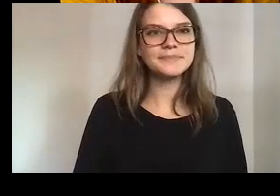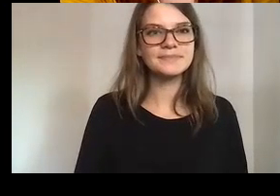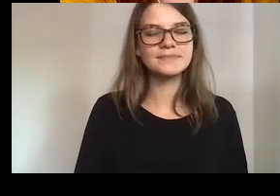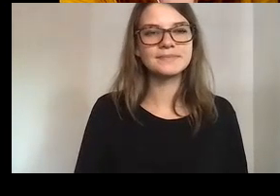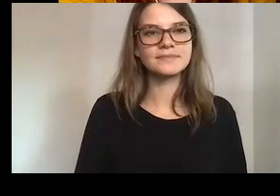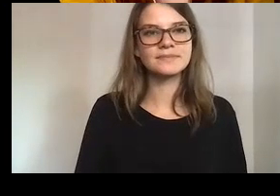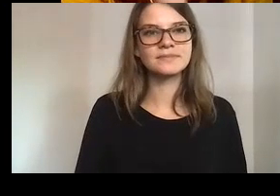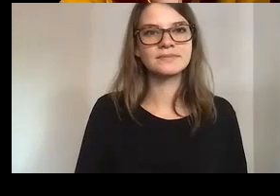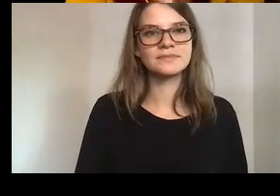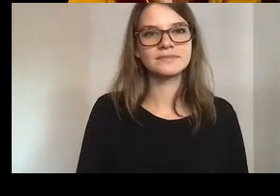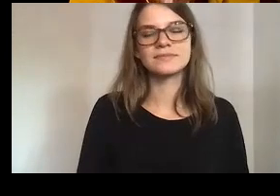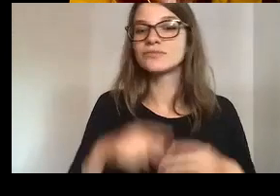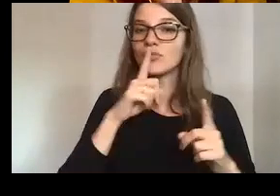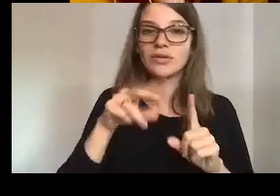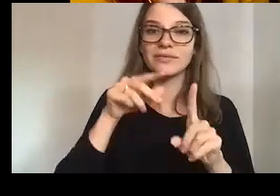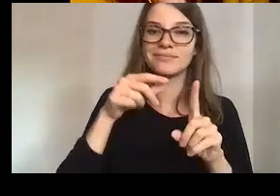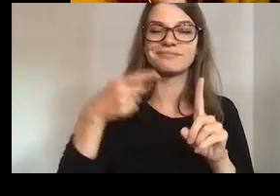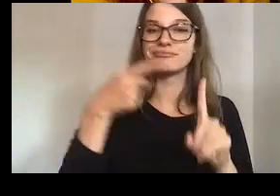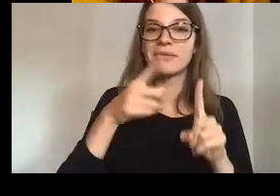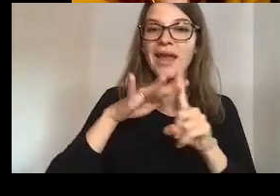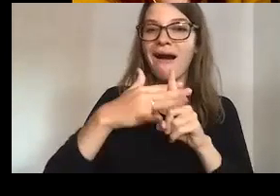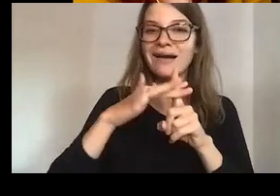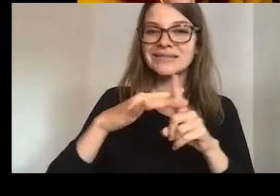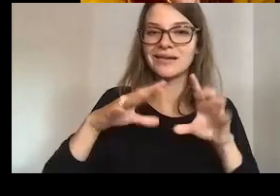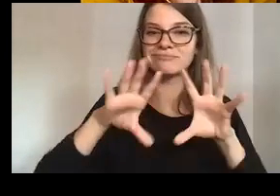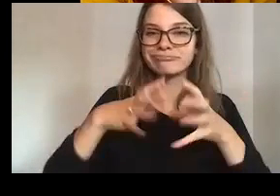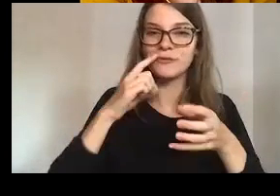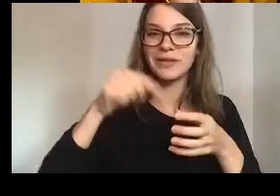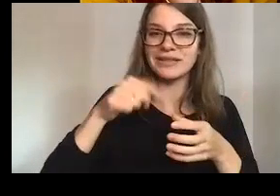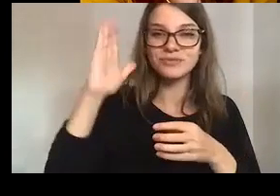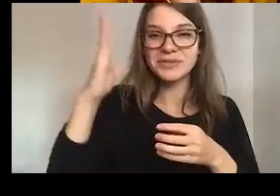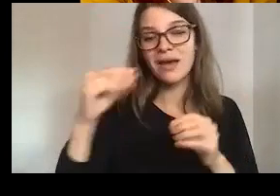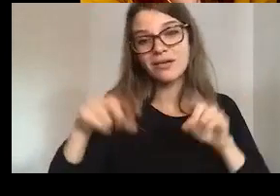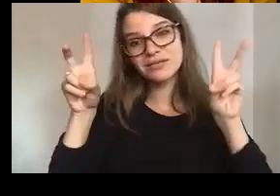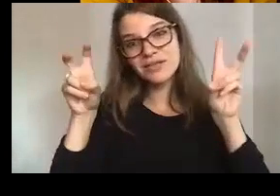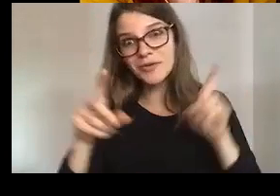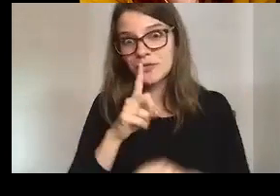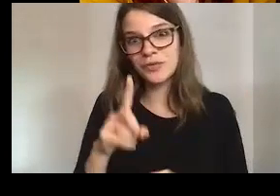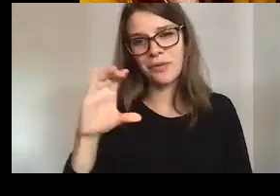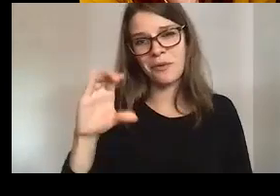so really the context of my presentation and of this topic is that really the Covid 19 global